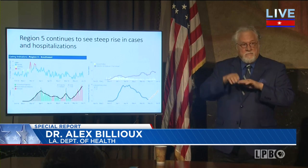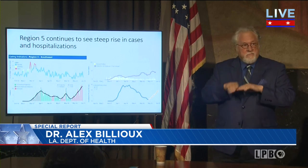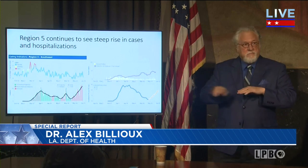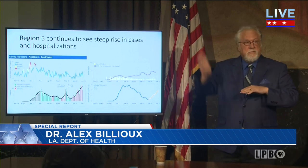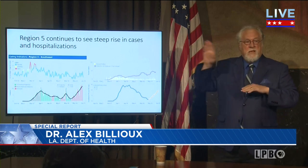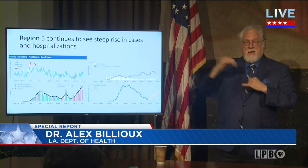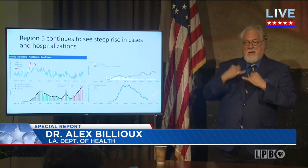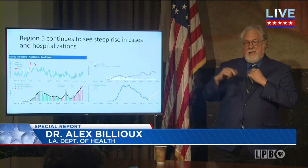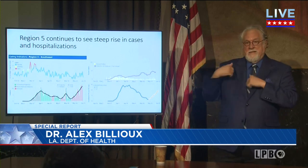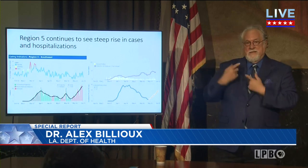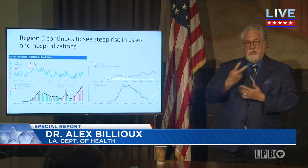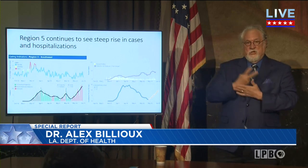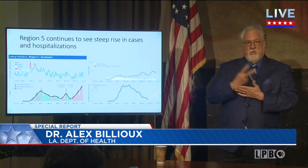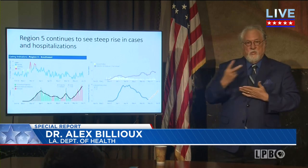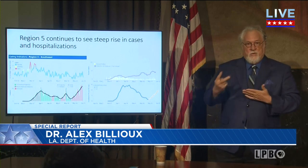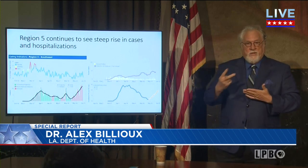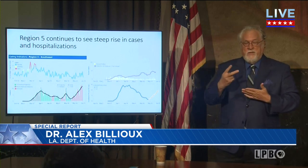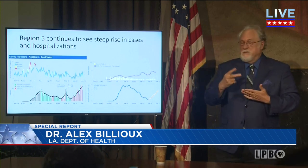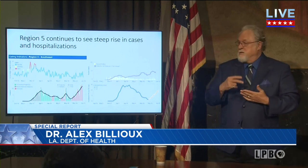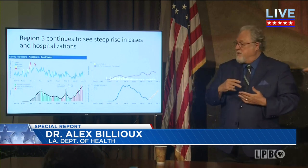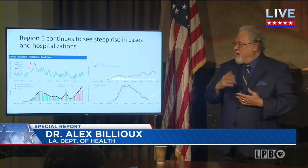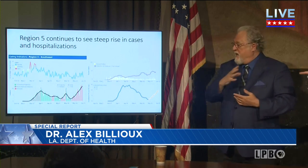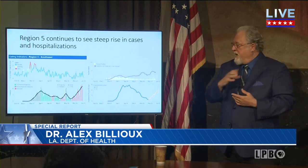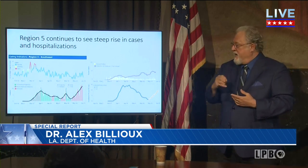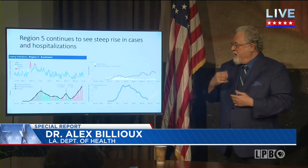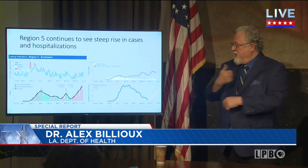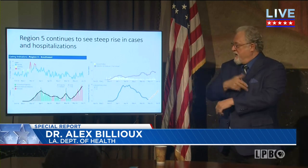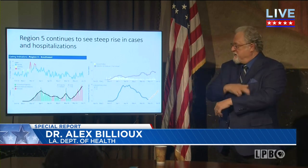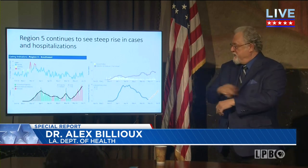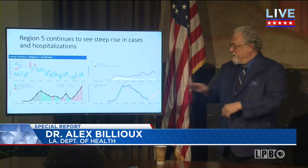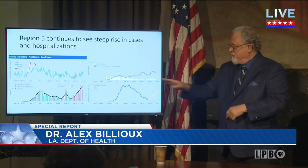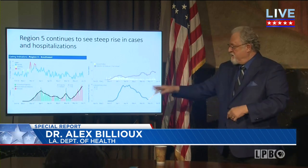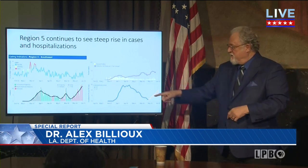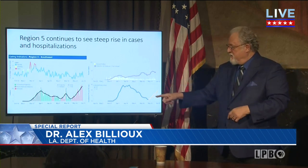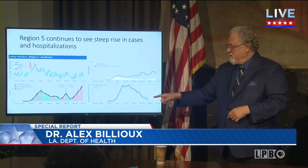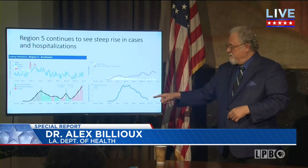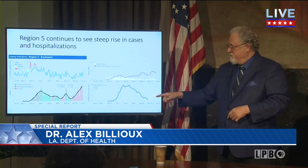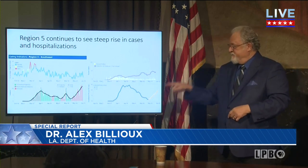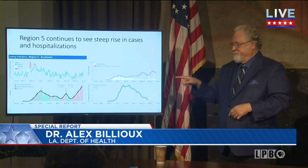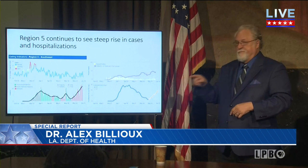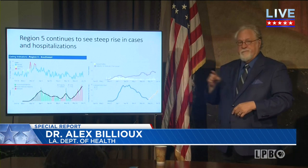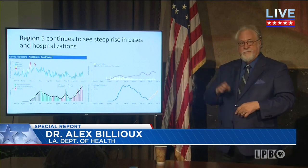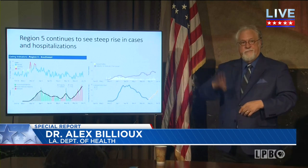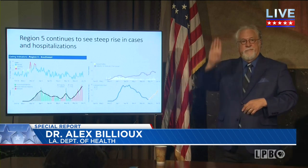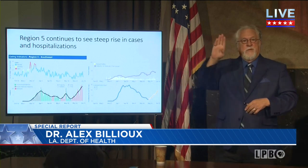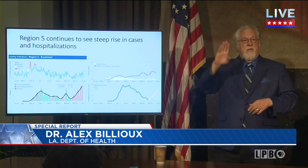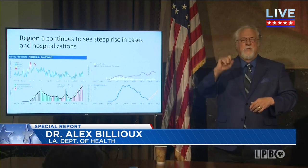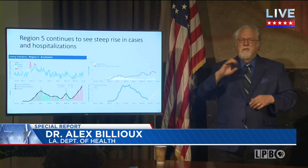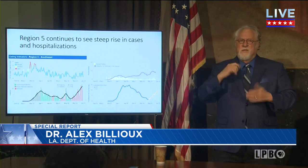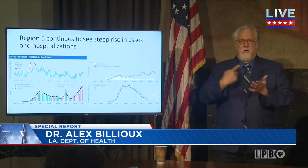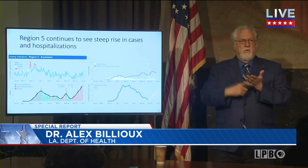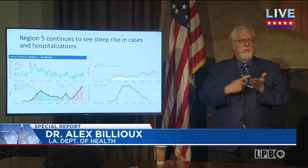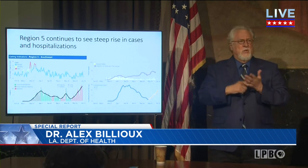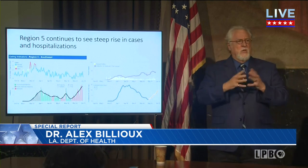HIGHLIGHTED AS A CONCERN. HERE THAT TREND IS CONTINUED. CONTINUING WITH A STEEP INCLINE OVER THE LAST 2 WEEKS WHEN THAT